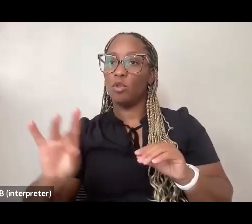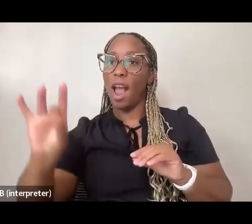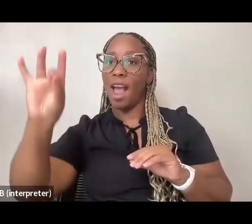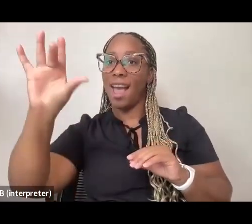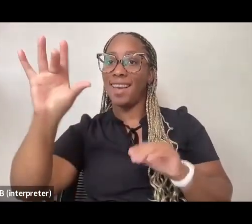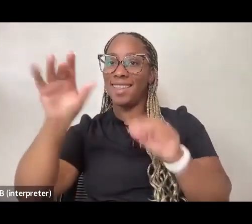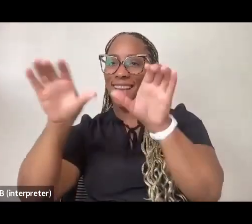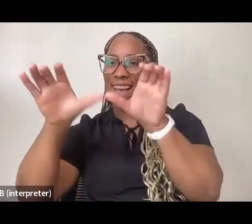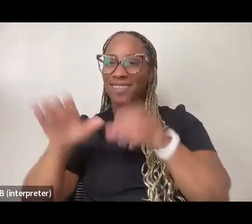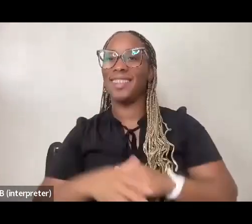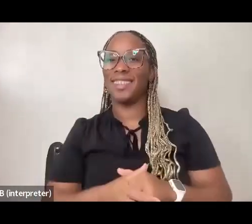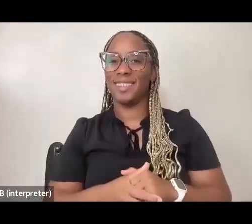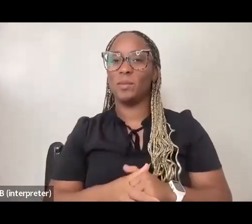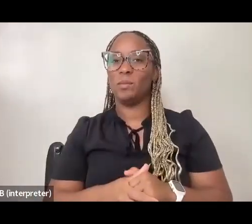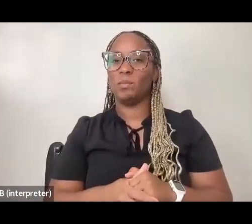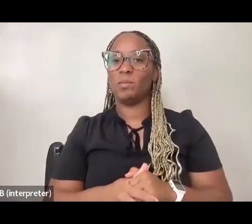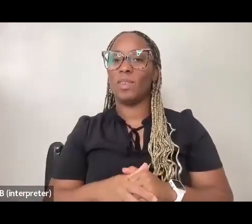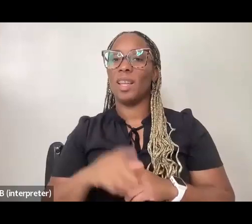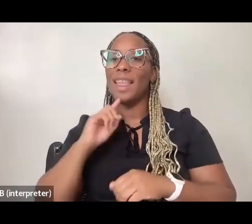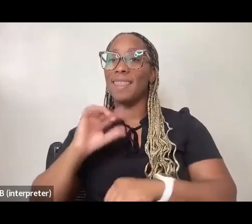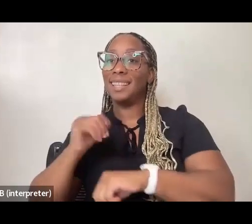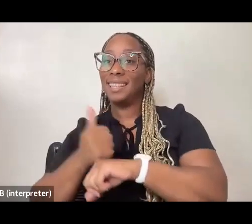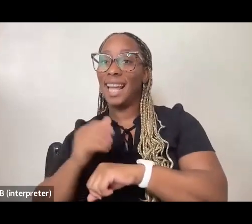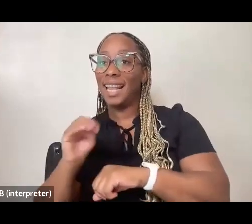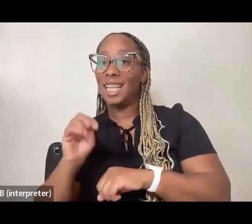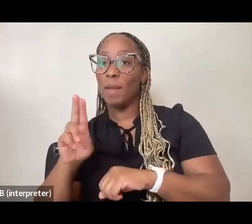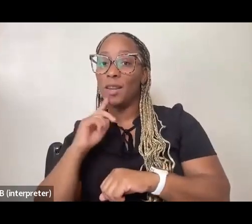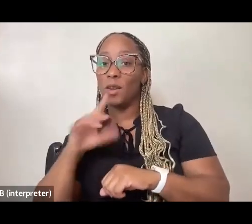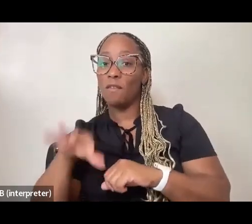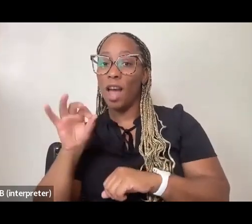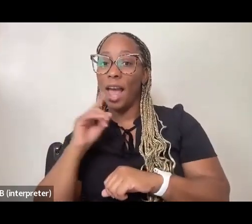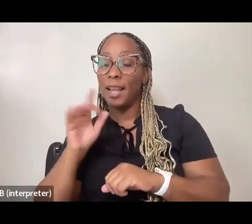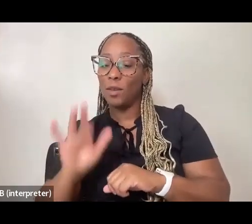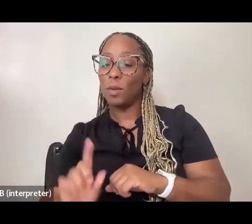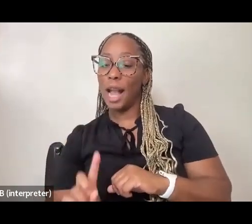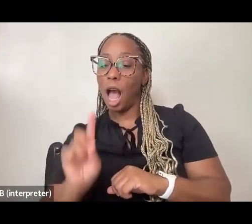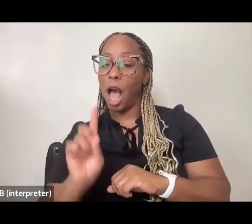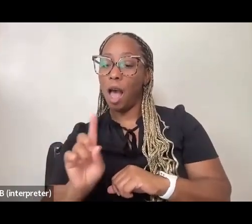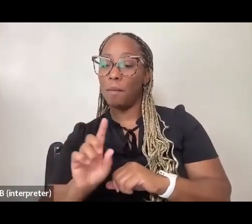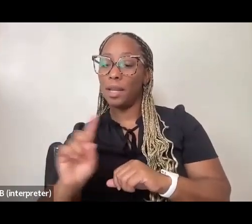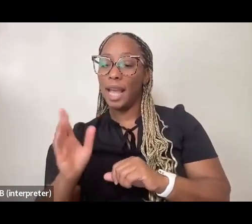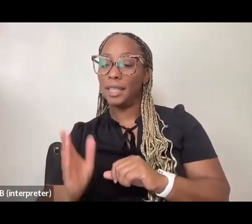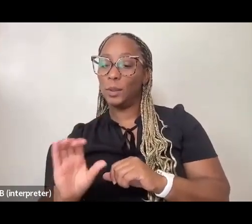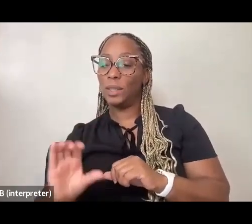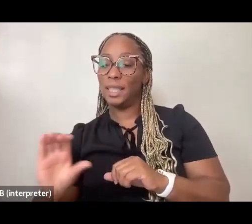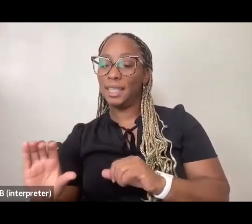the screen. It captions settings menu can be found by clicking the up arrow next to the cc button, and